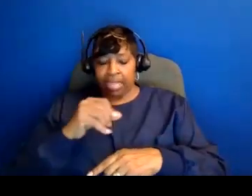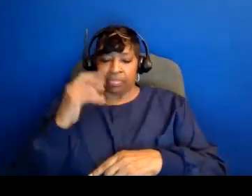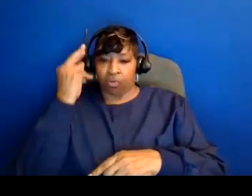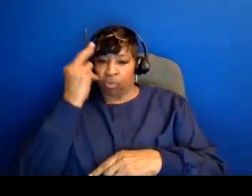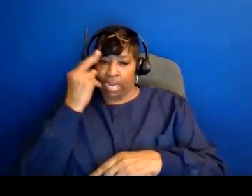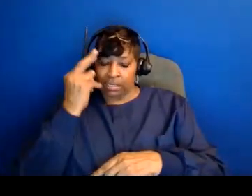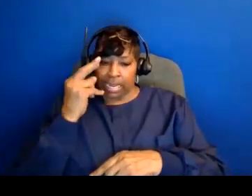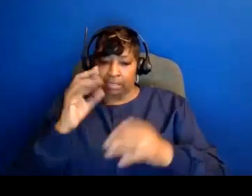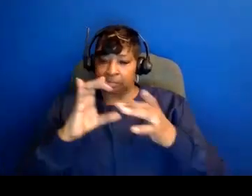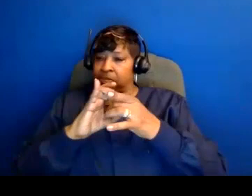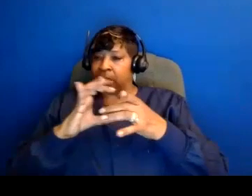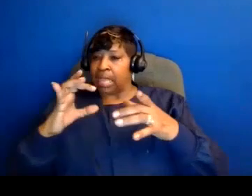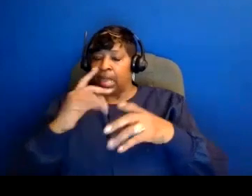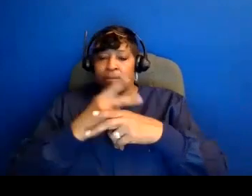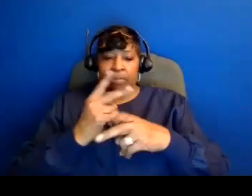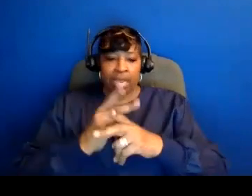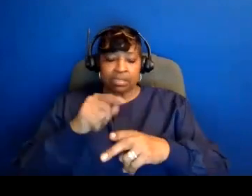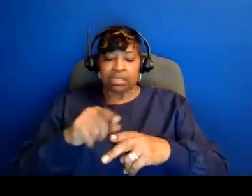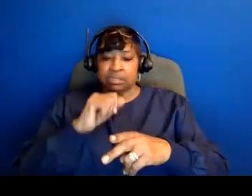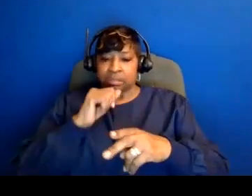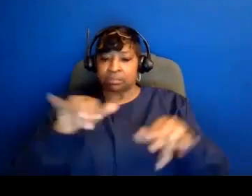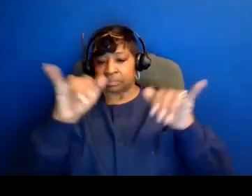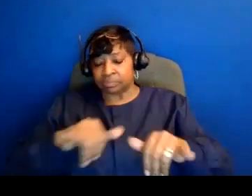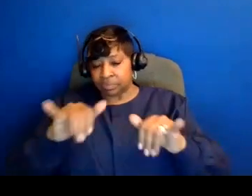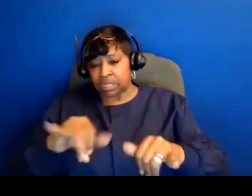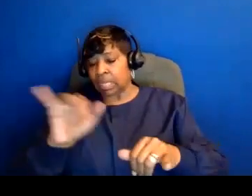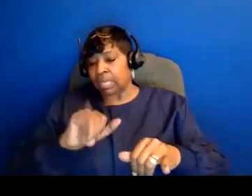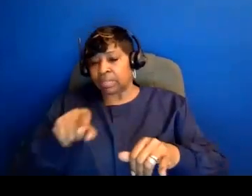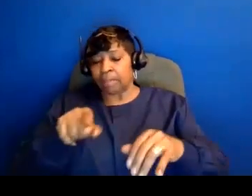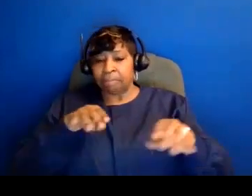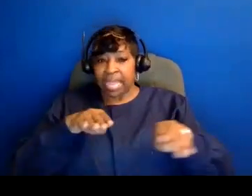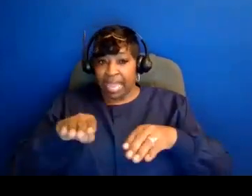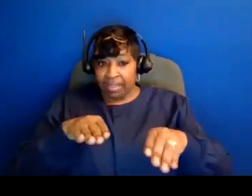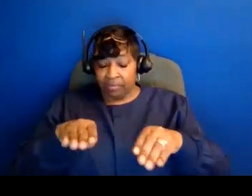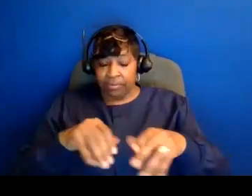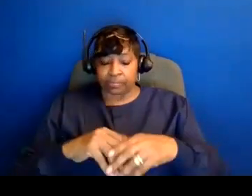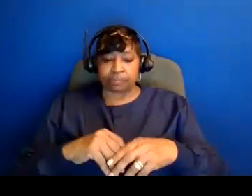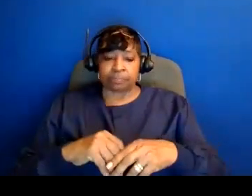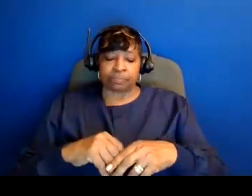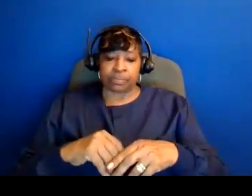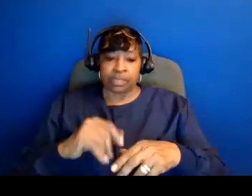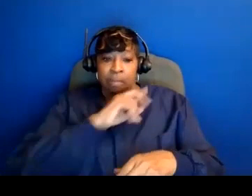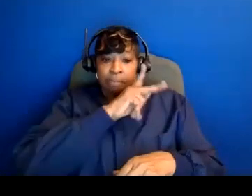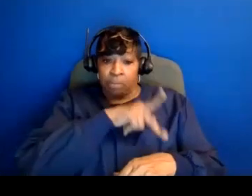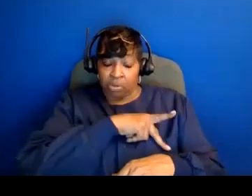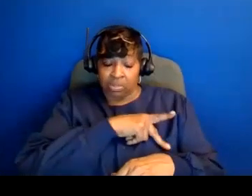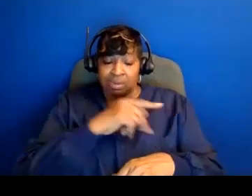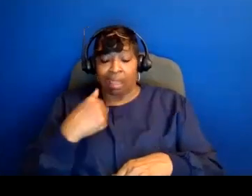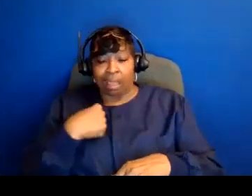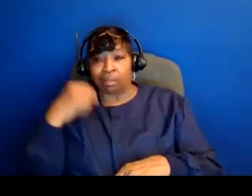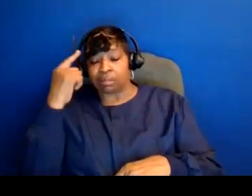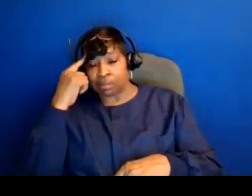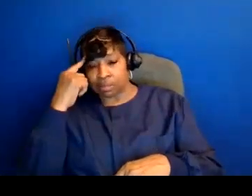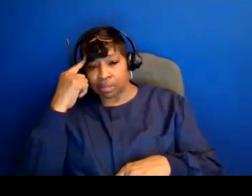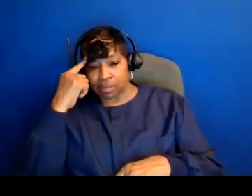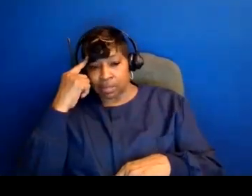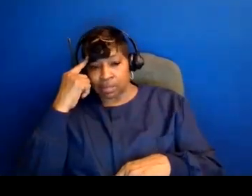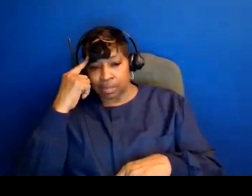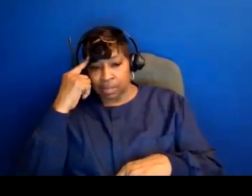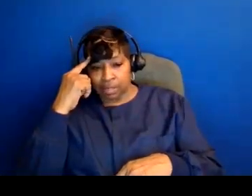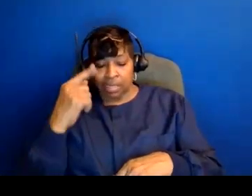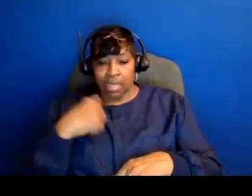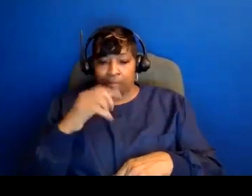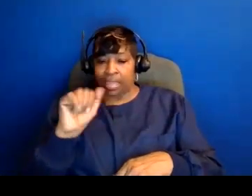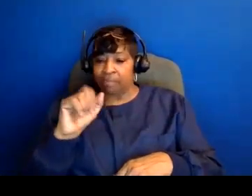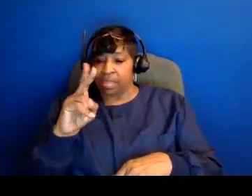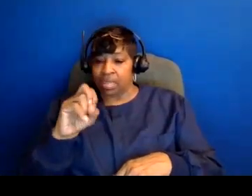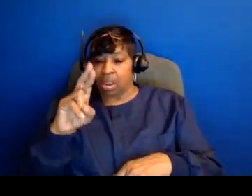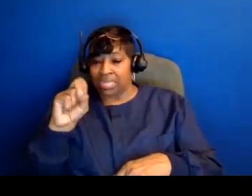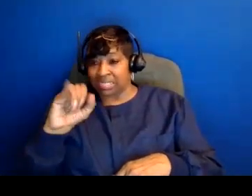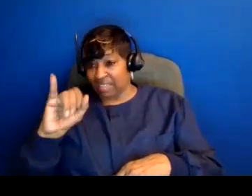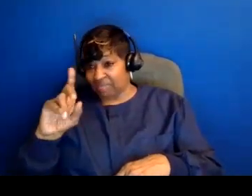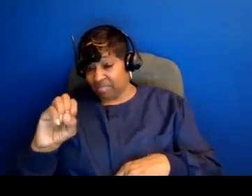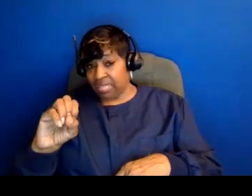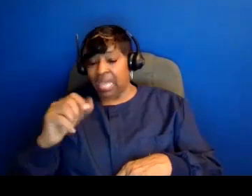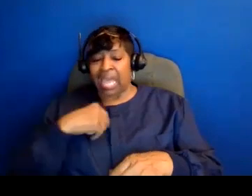lauravanpuymbrouck: It's called aversive, because of their own personal anxiety and discomfort around people with disabilities, and how this prejudice really is inconsistent with their own self concept